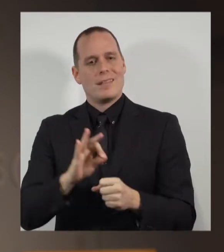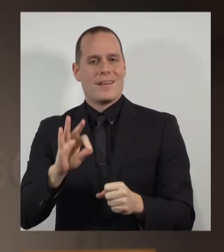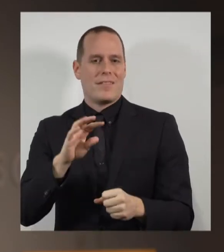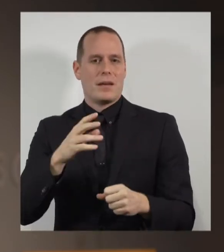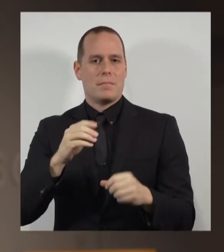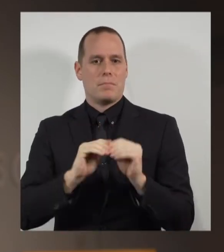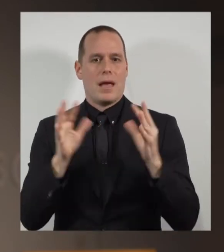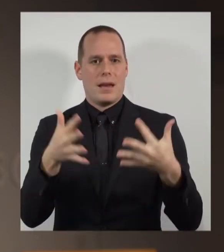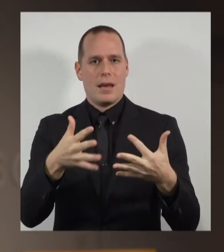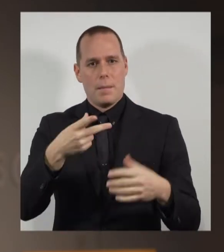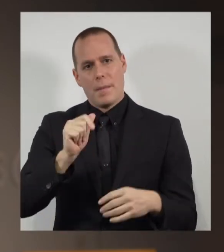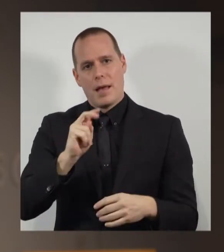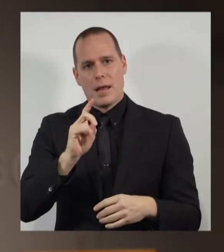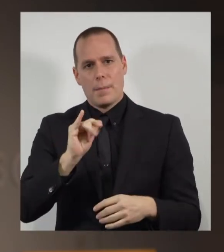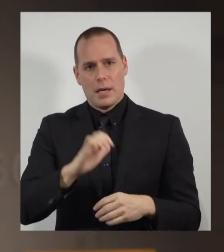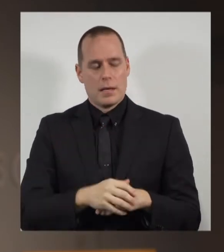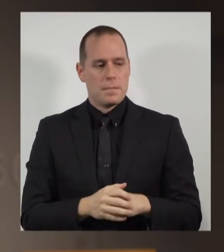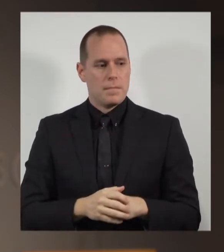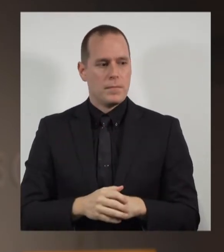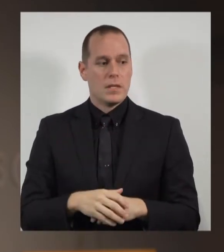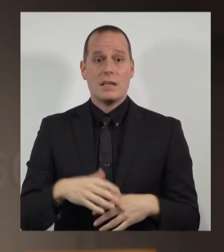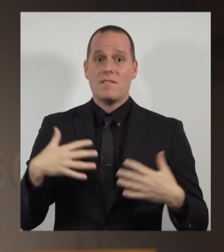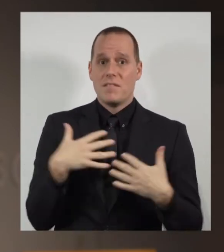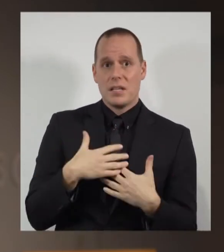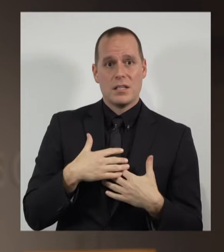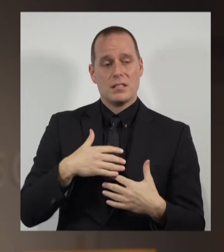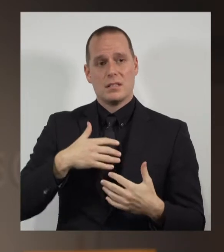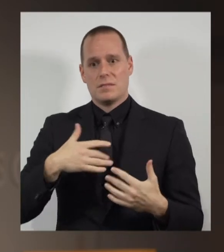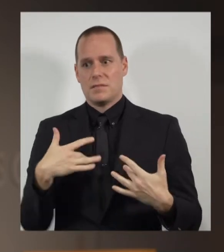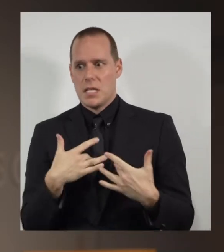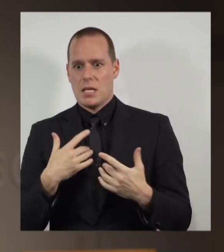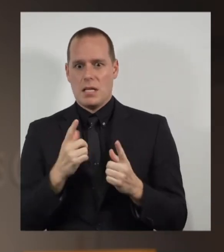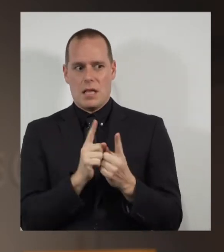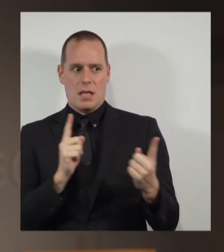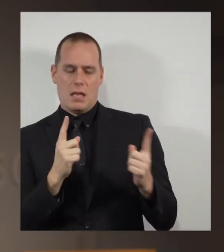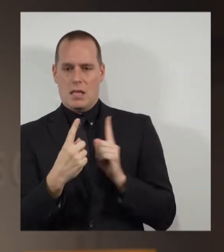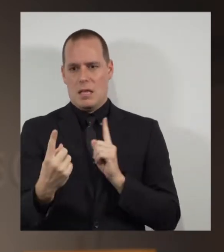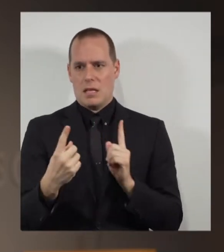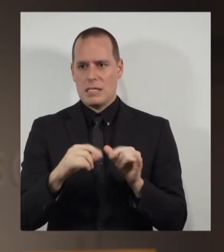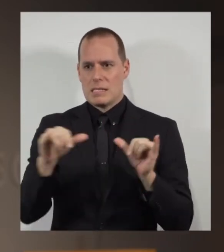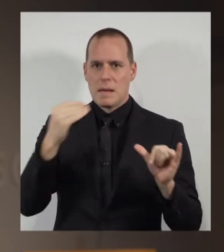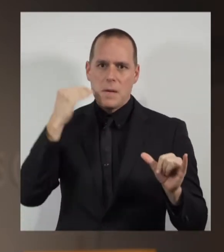The uncertainty, fear and anxiety that come with social distancing, staying home and feeling